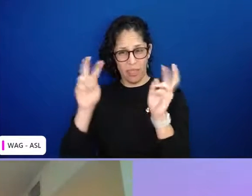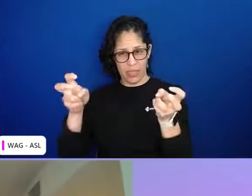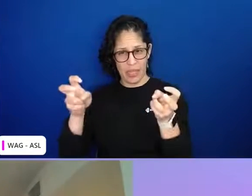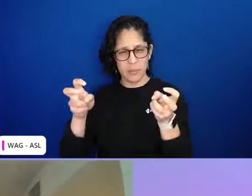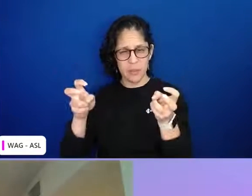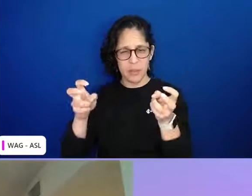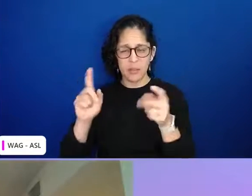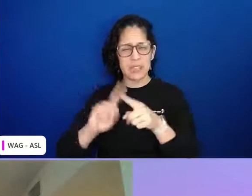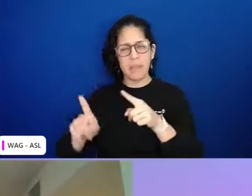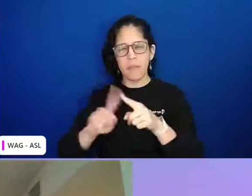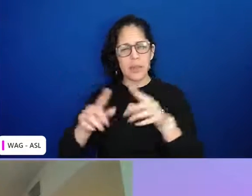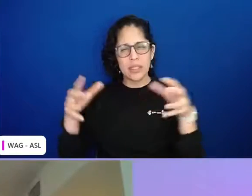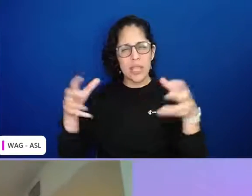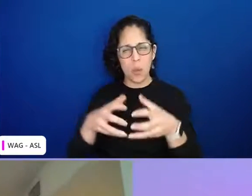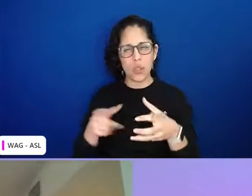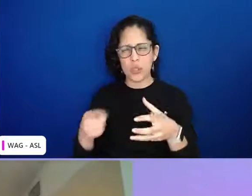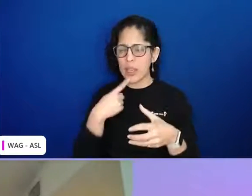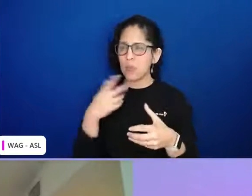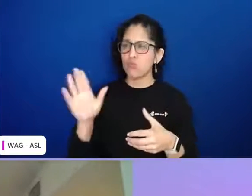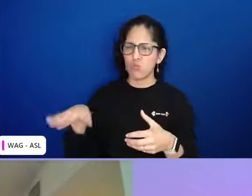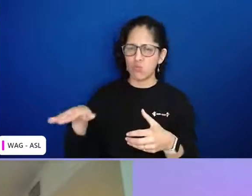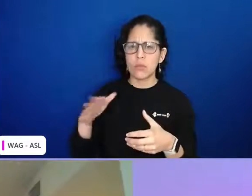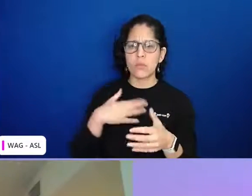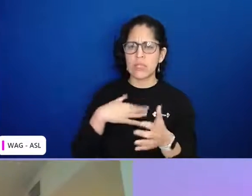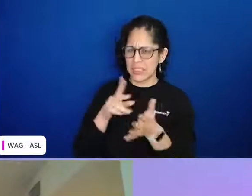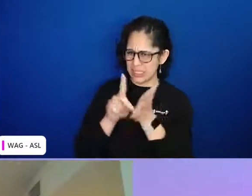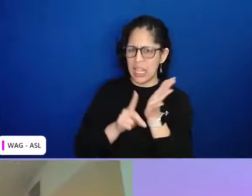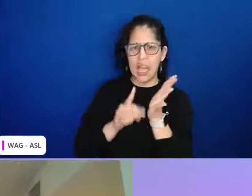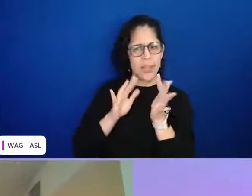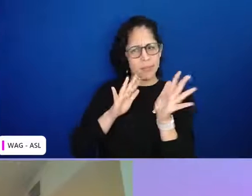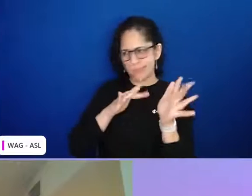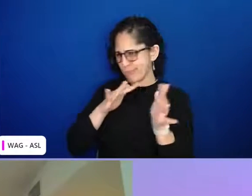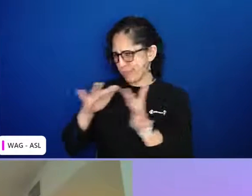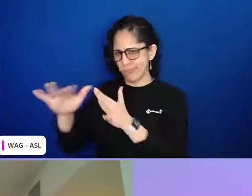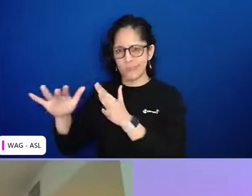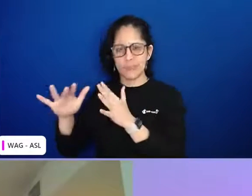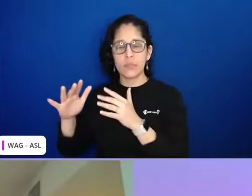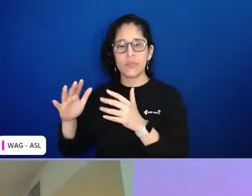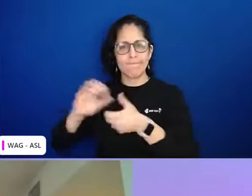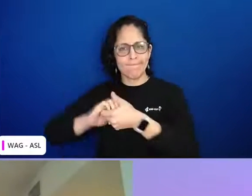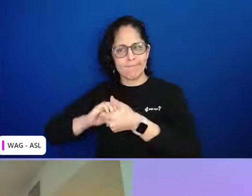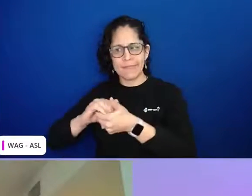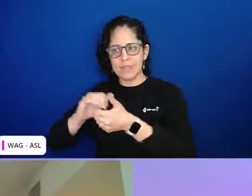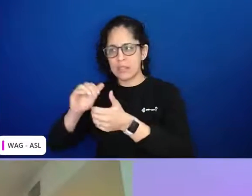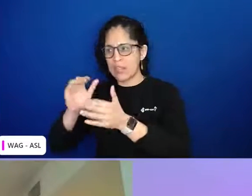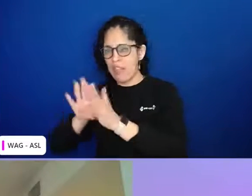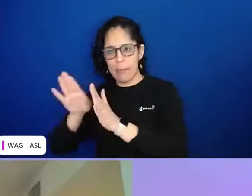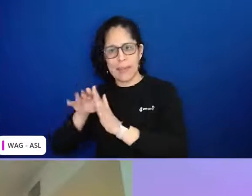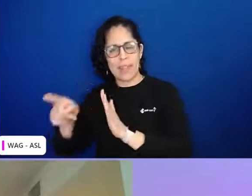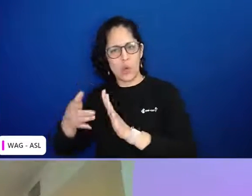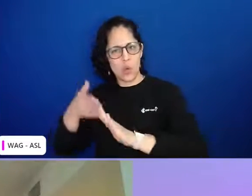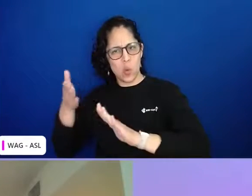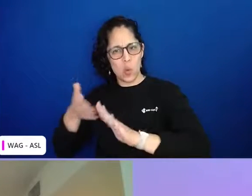you have stand ups, different ceremony, you could also use that ceremony as an opportunity to say hey, my